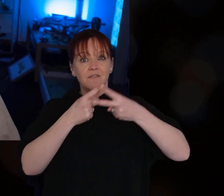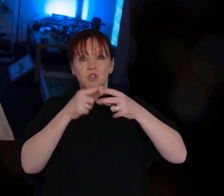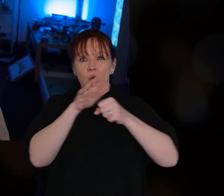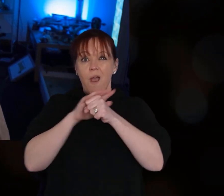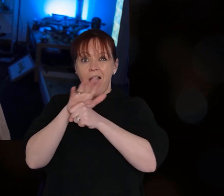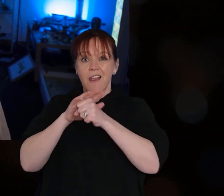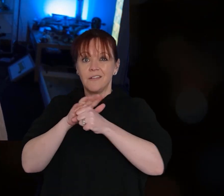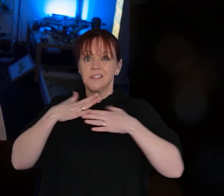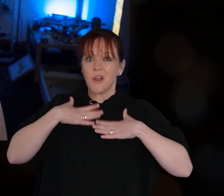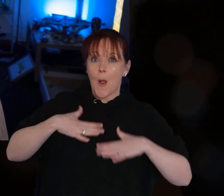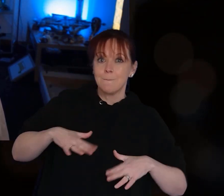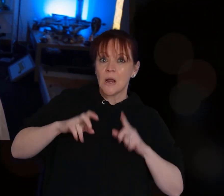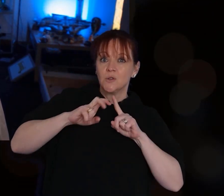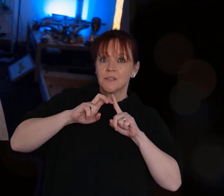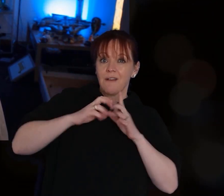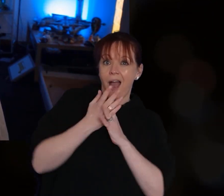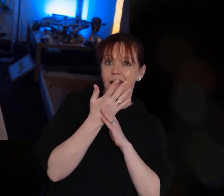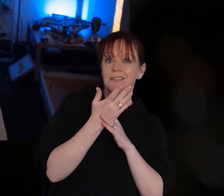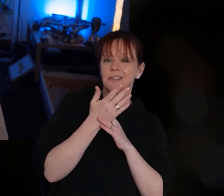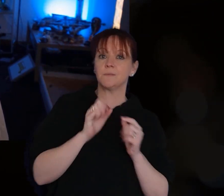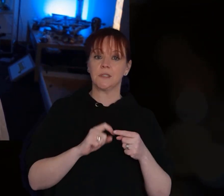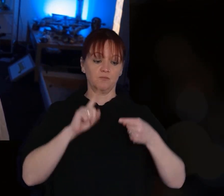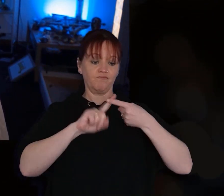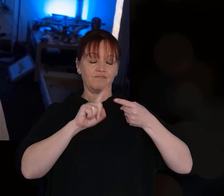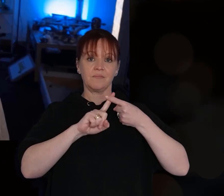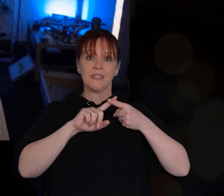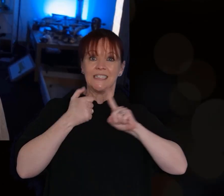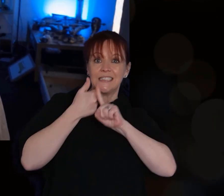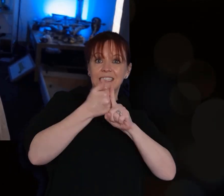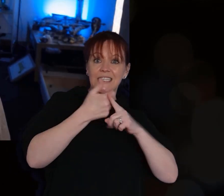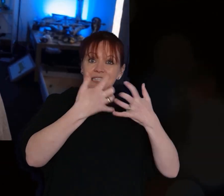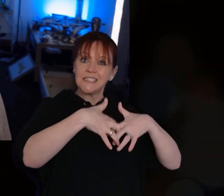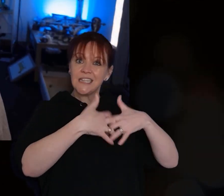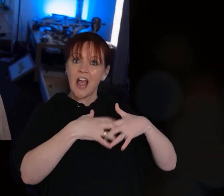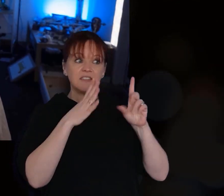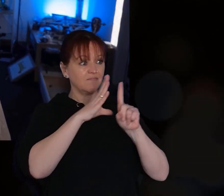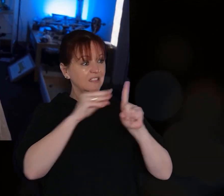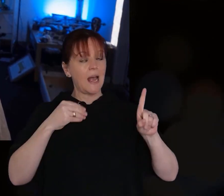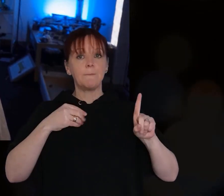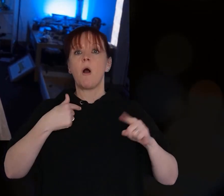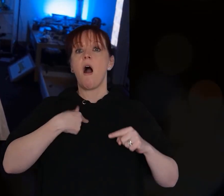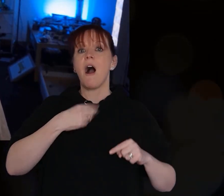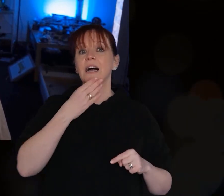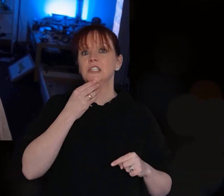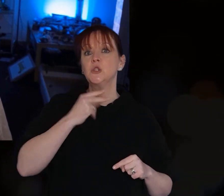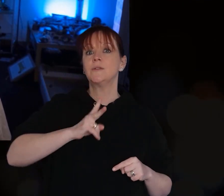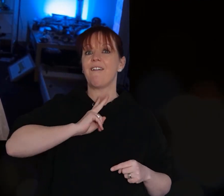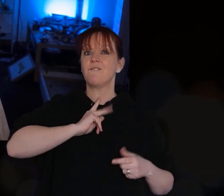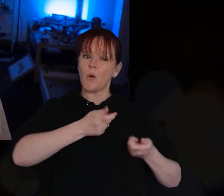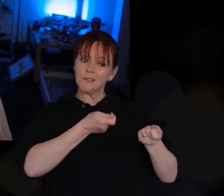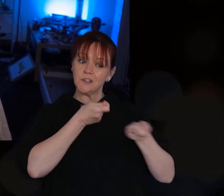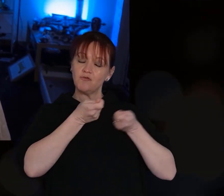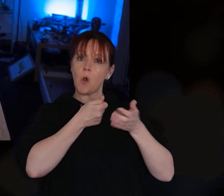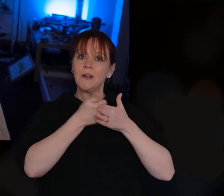For example, I use voice controls and I use a PlayStation Access Controller but there's also the other side too,